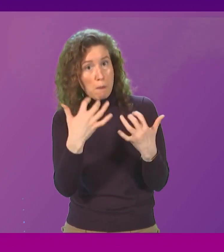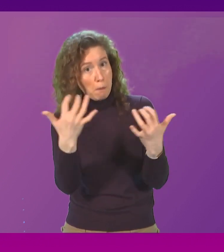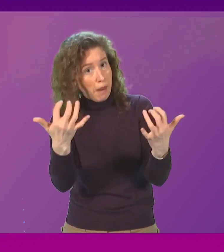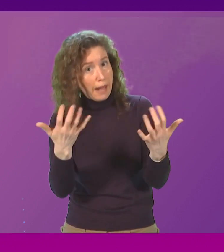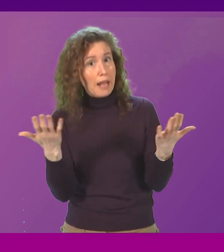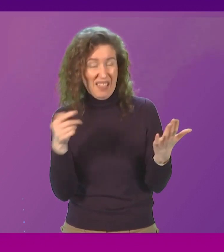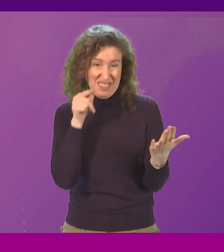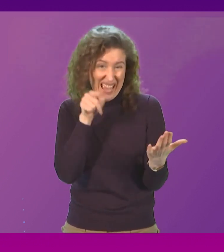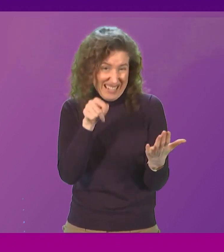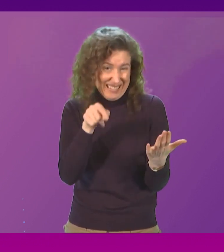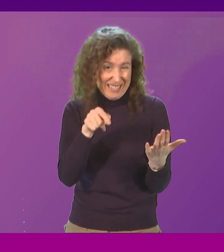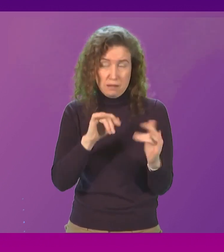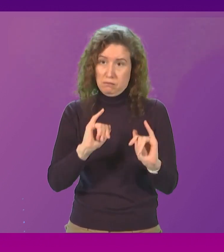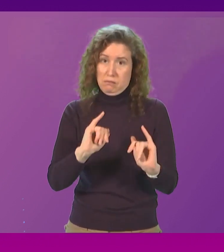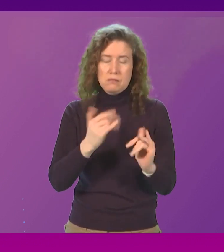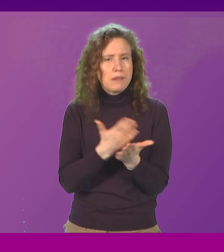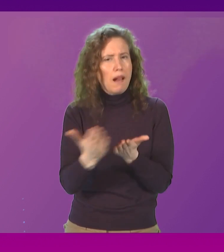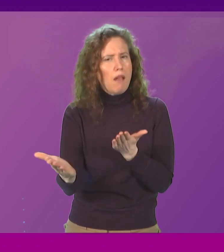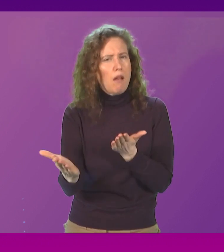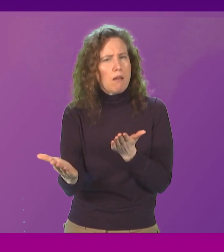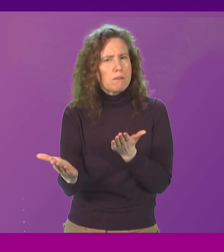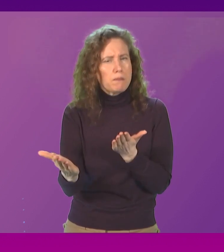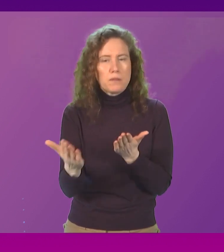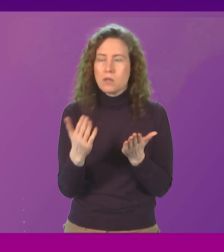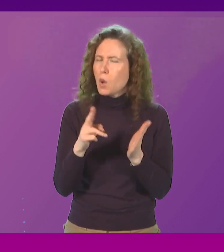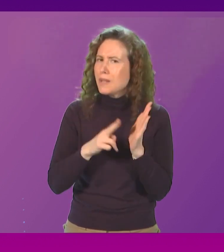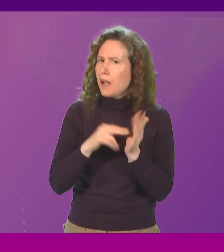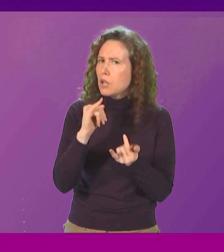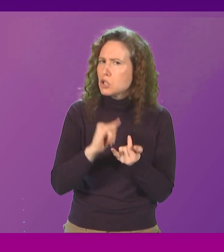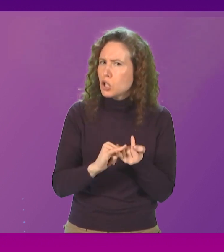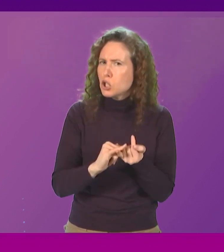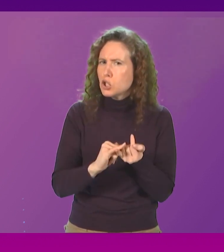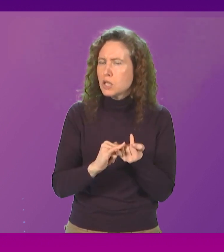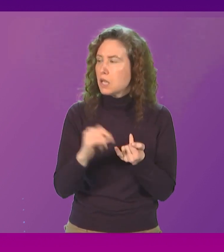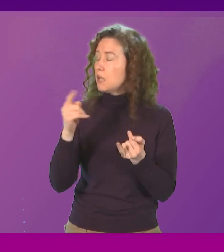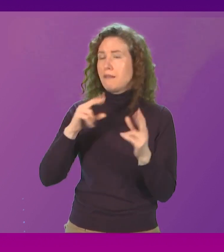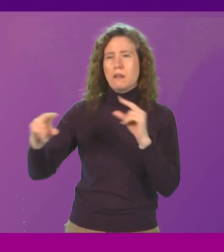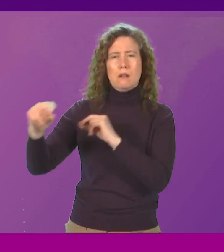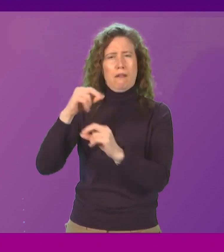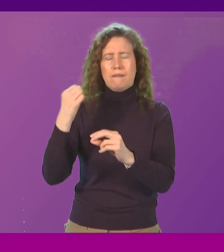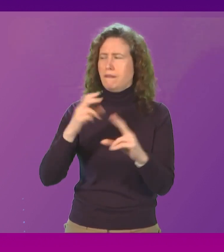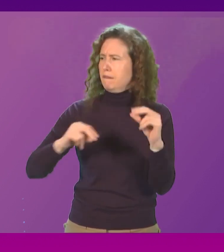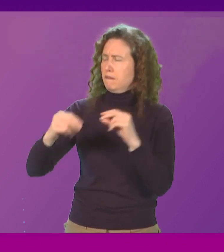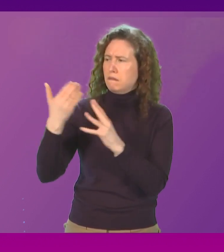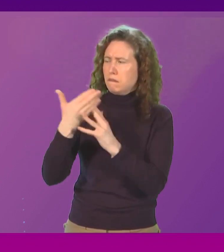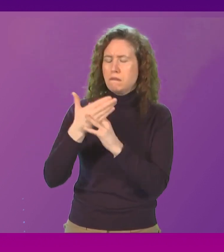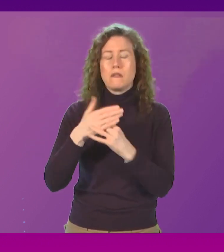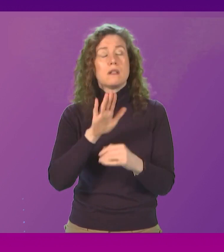That is absolutely clear——and Nicola Sturgeon is treating the Scottish public like idiots